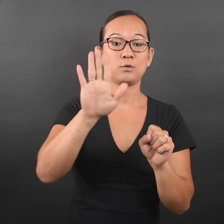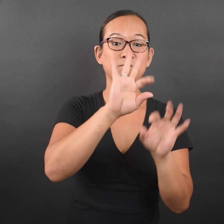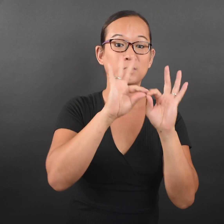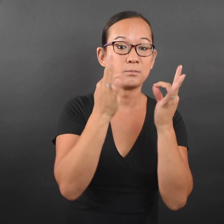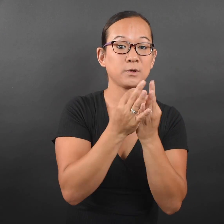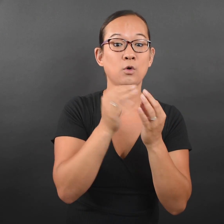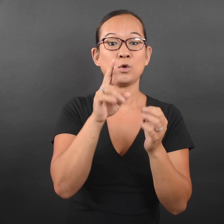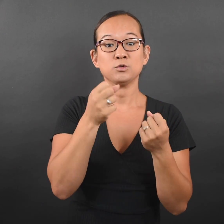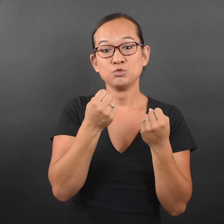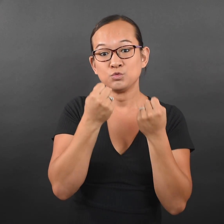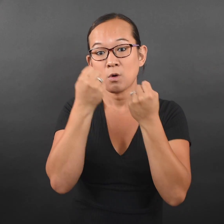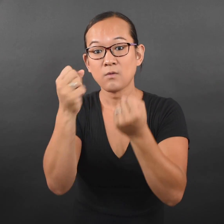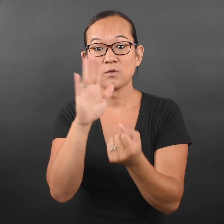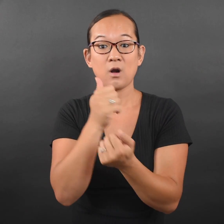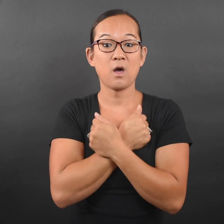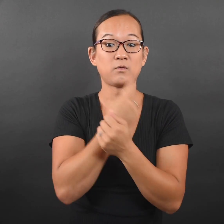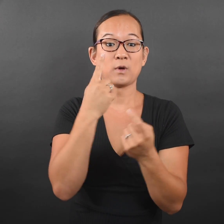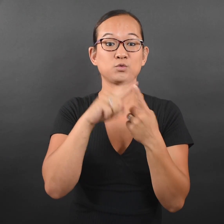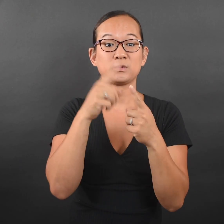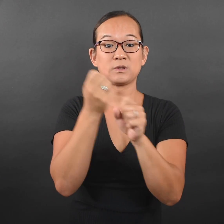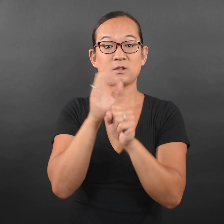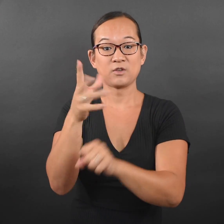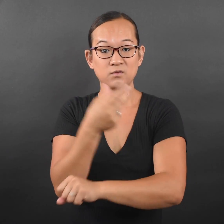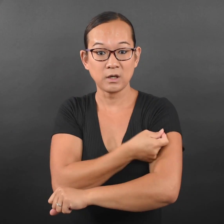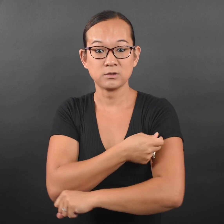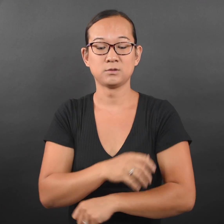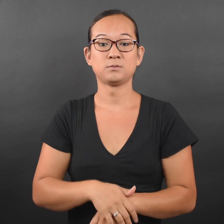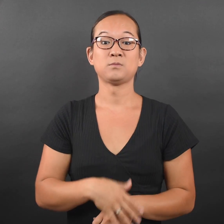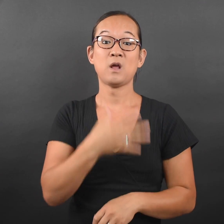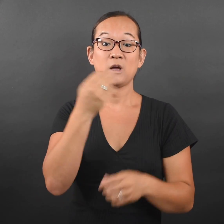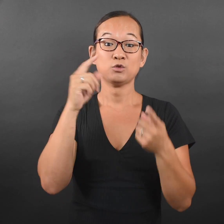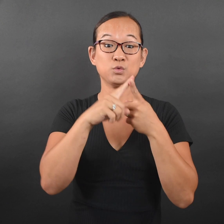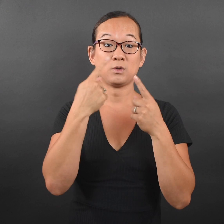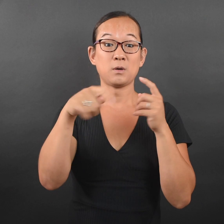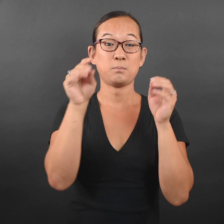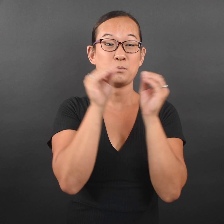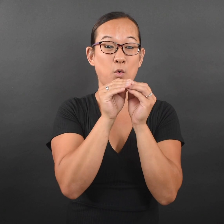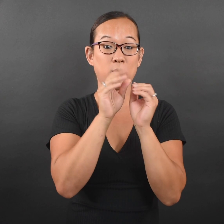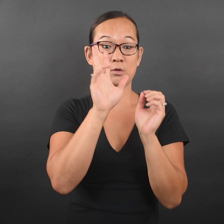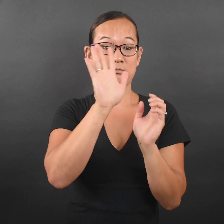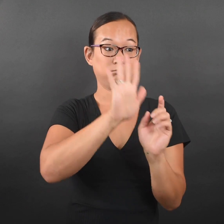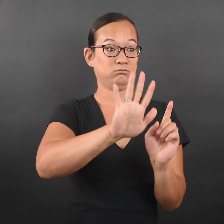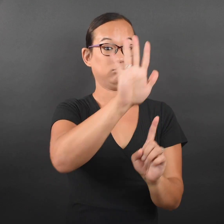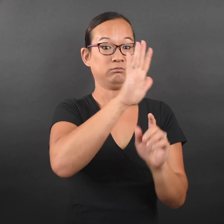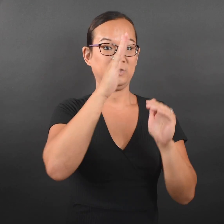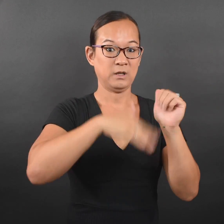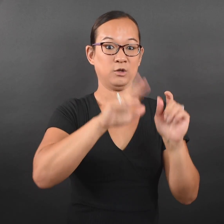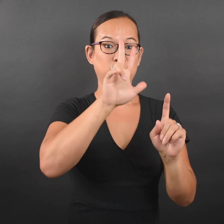or drive a loved one to get their vaccine; and to the more than 3 million Minnesotans who got their